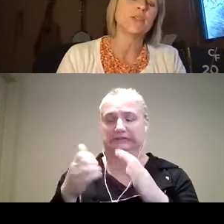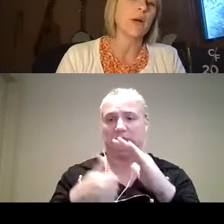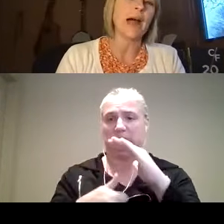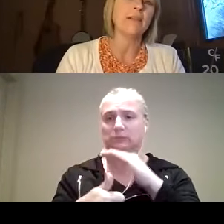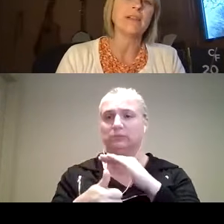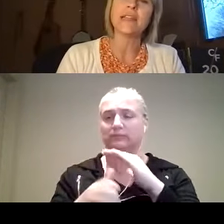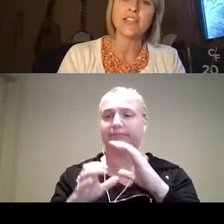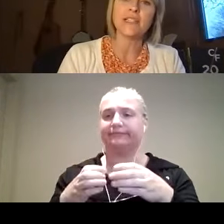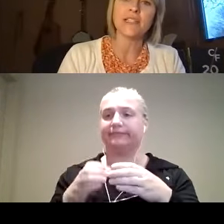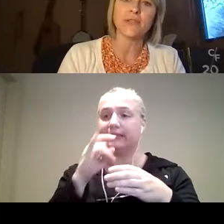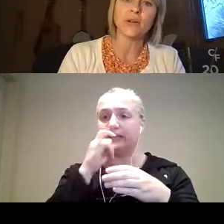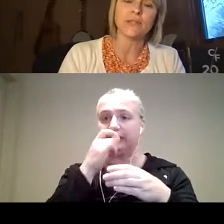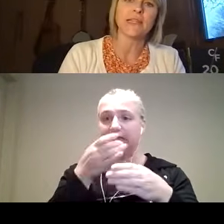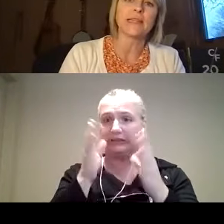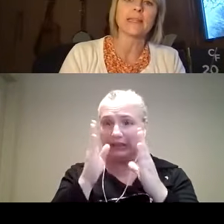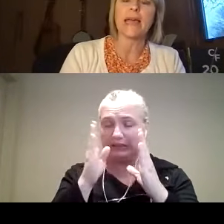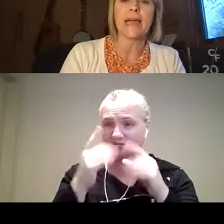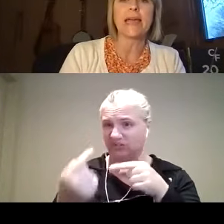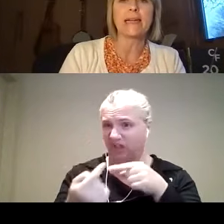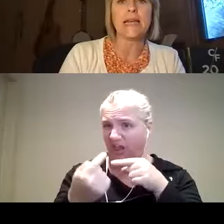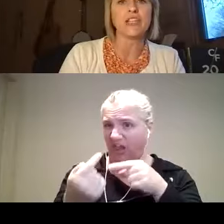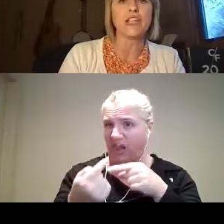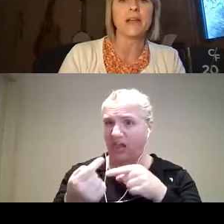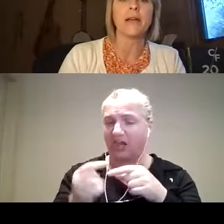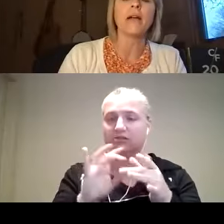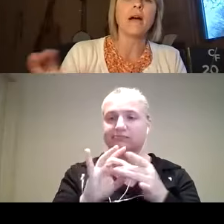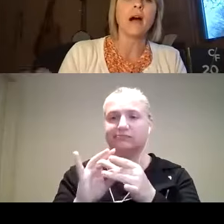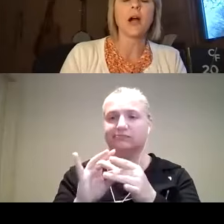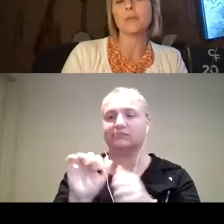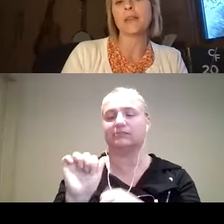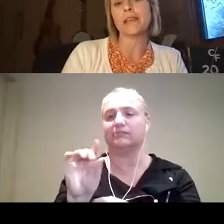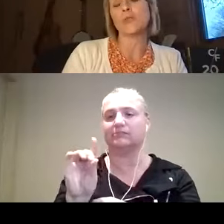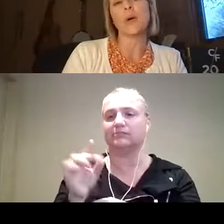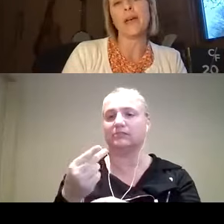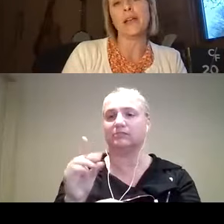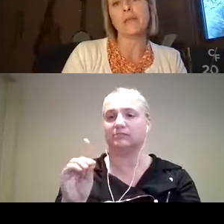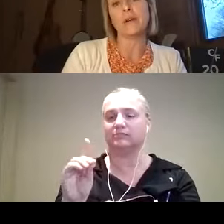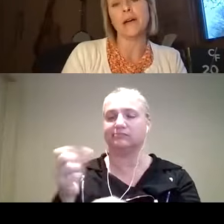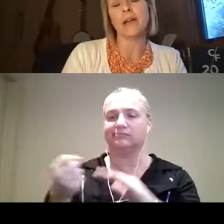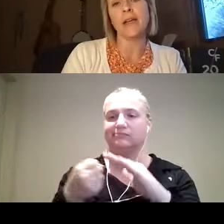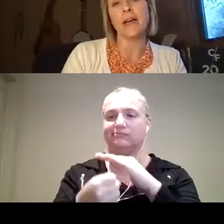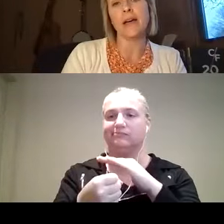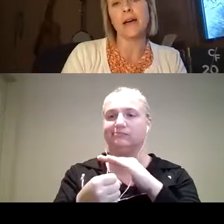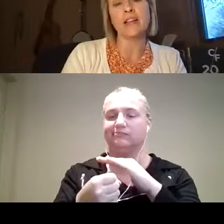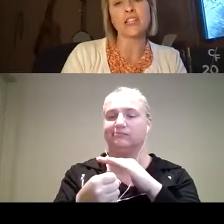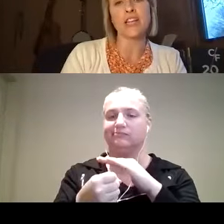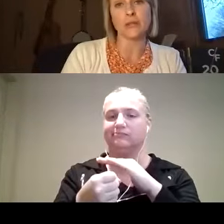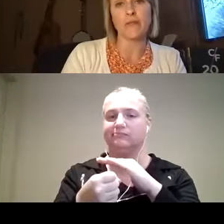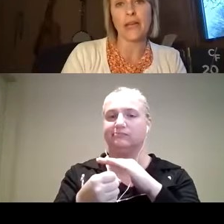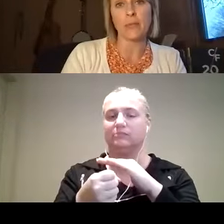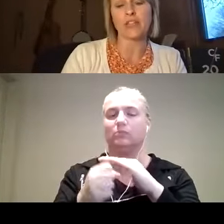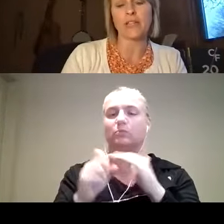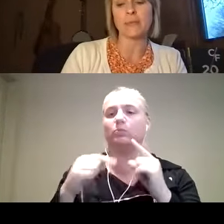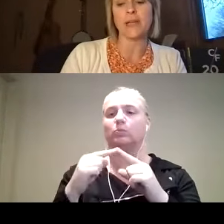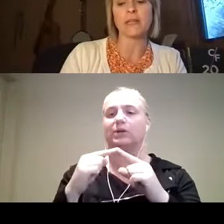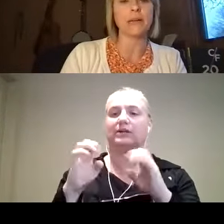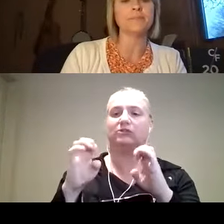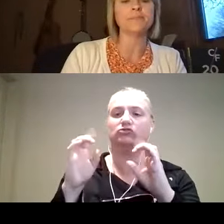who have attention difficulties like ADHD are placed when an educational evaluation is being done.